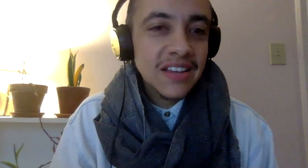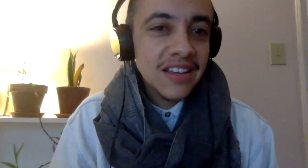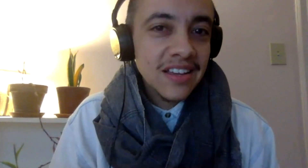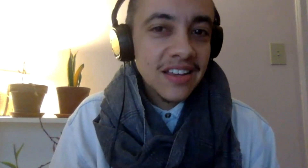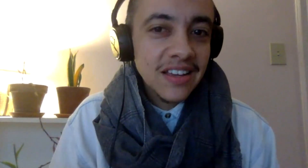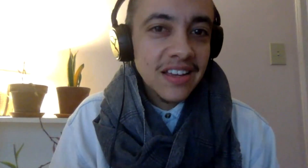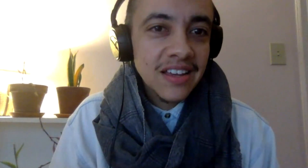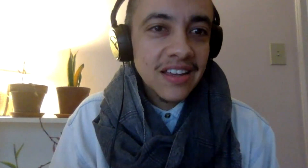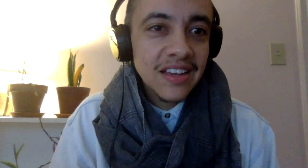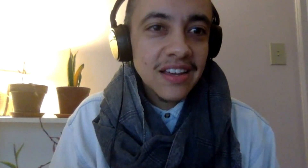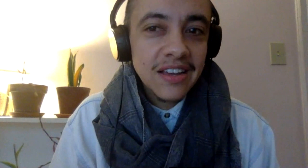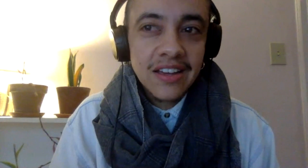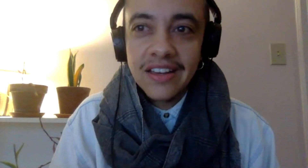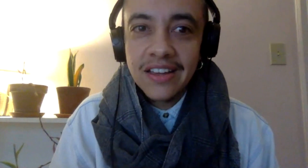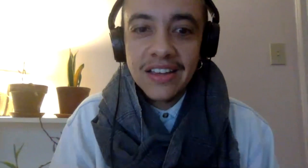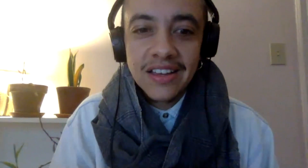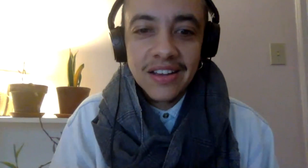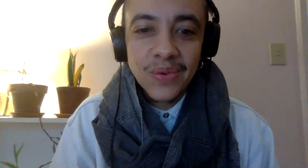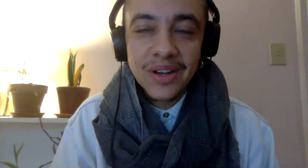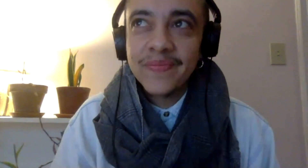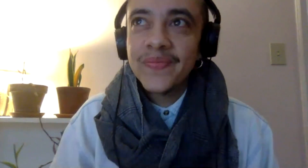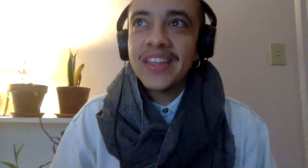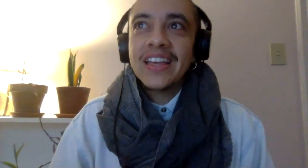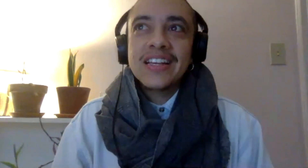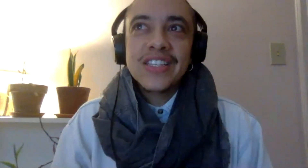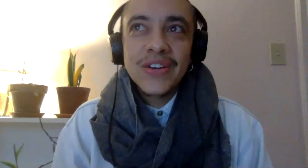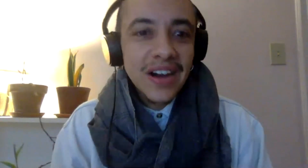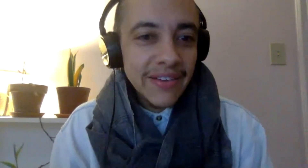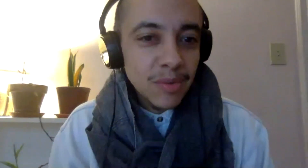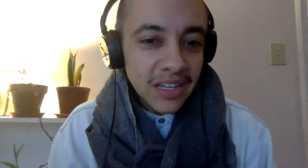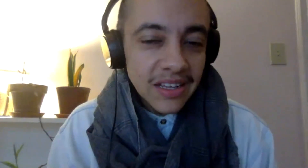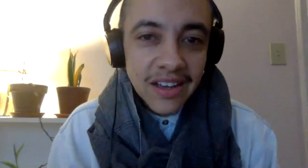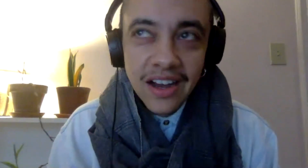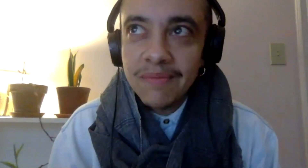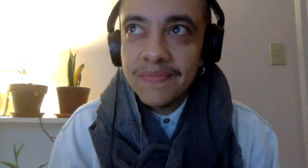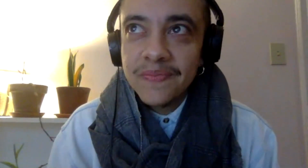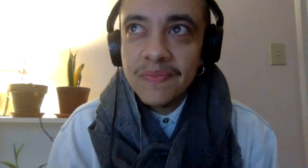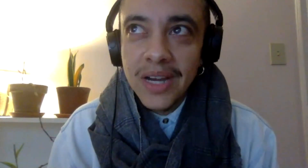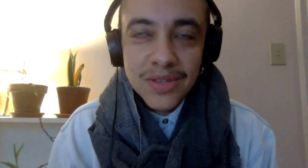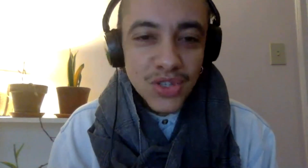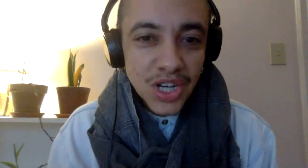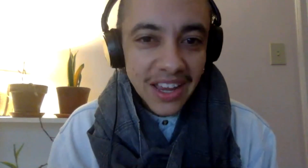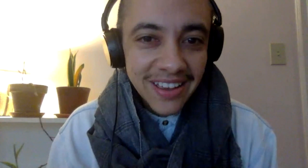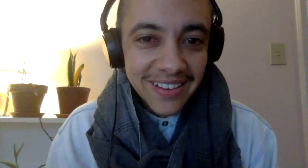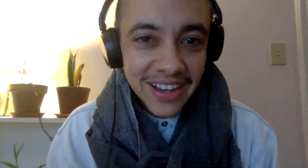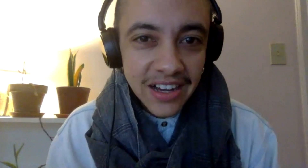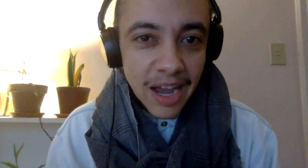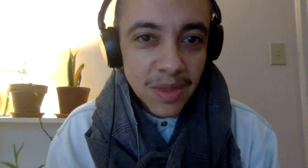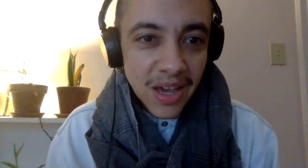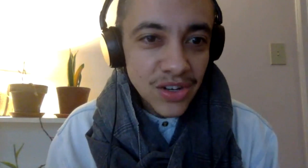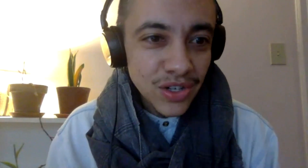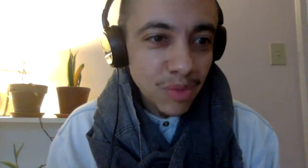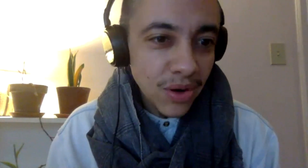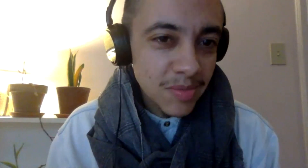Welcome! So hi everybody.My name is J. I'm the manager of Programs and